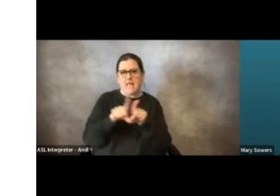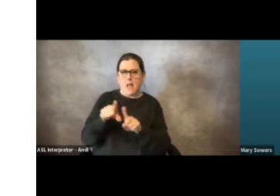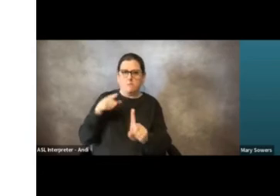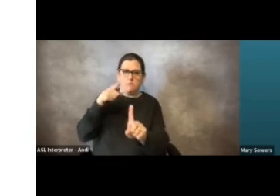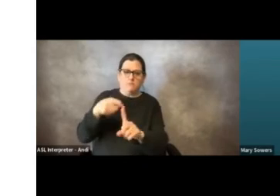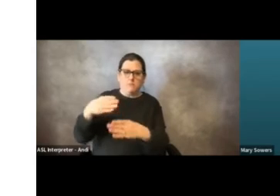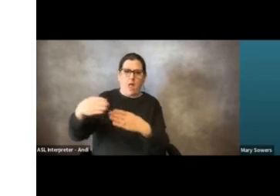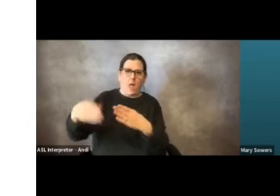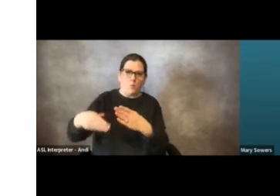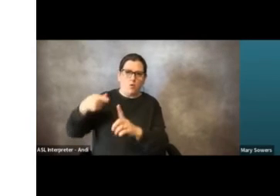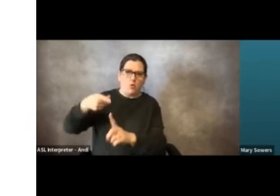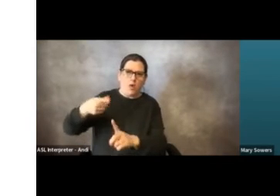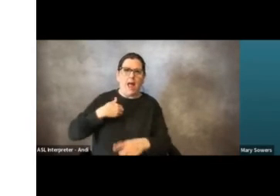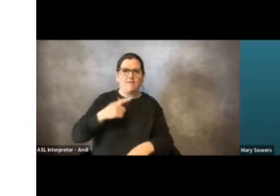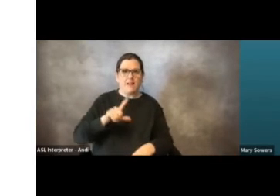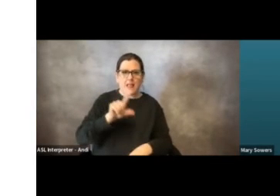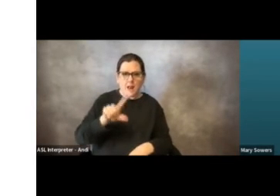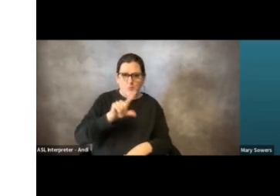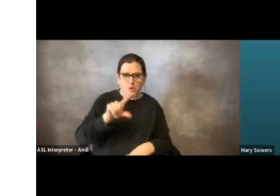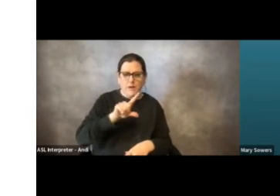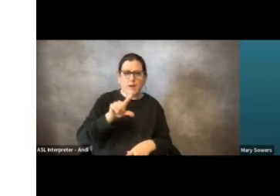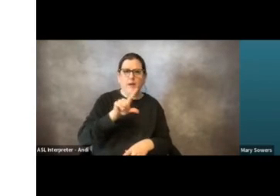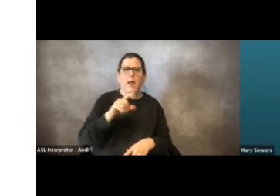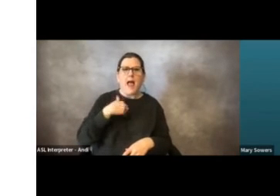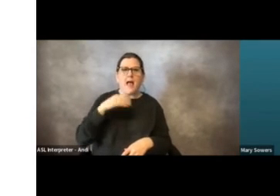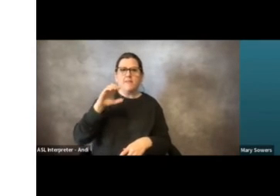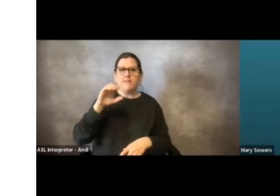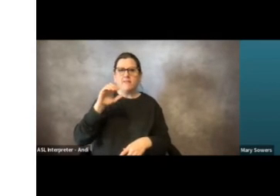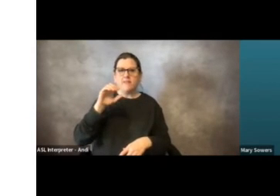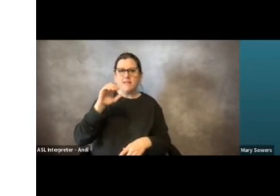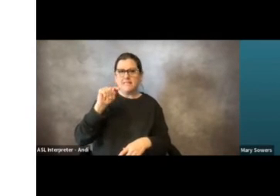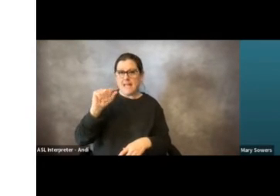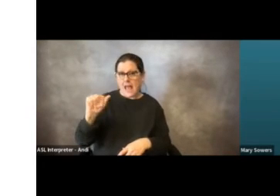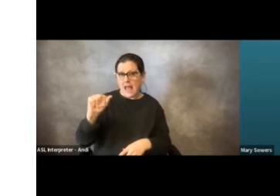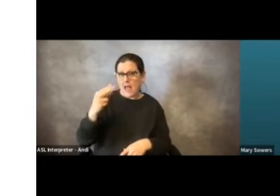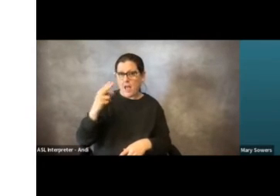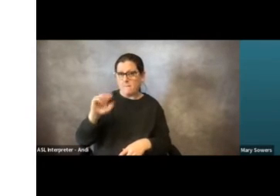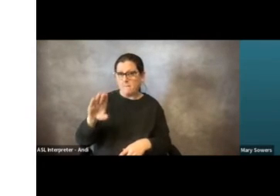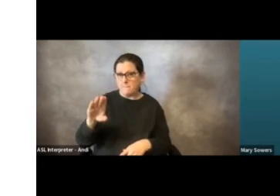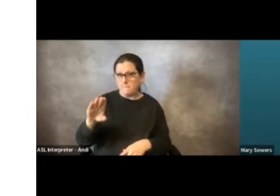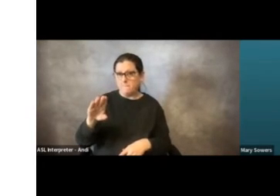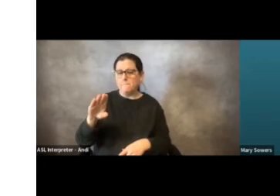things, we'll have a library there'll be a TA hub where on the website where you can